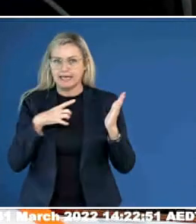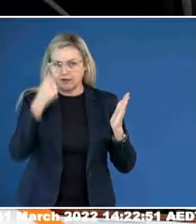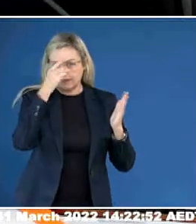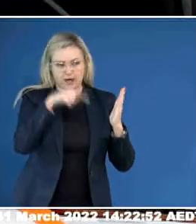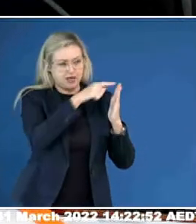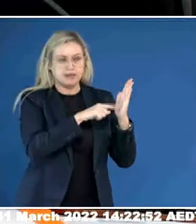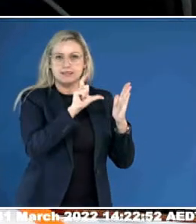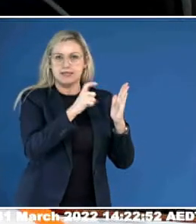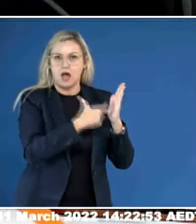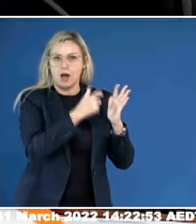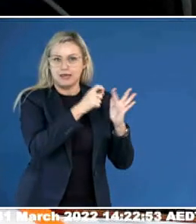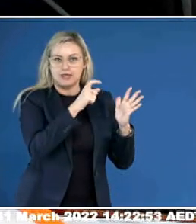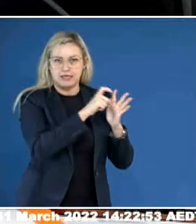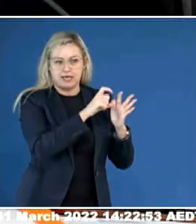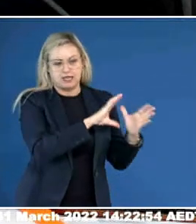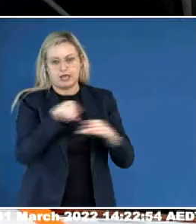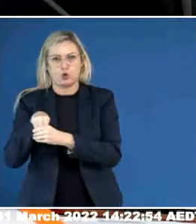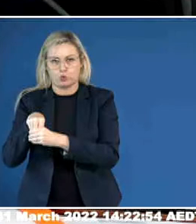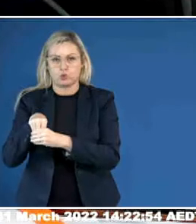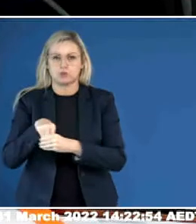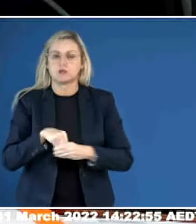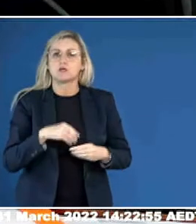and there is also a general comment published by the committee.